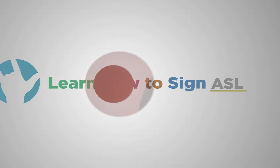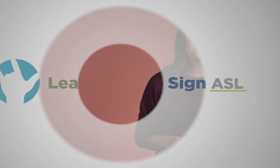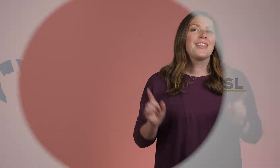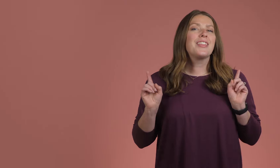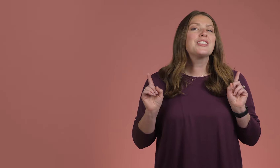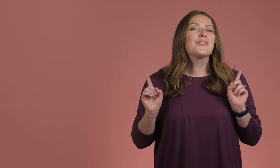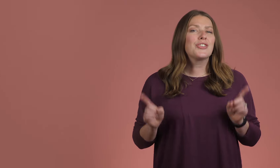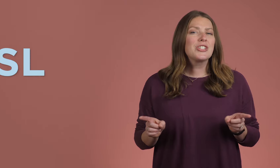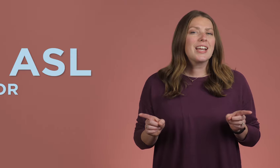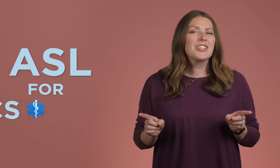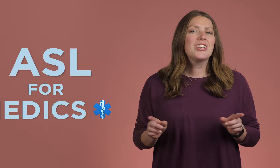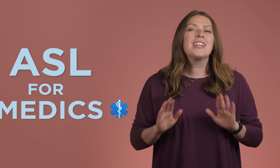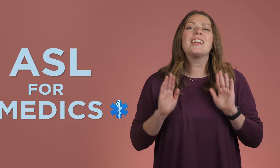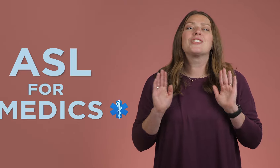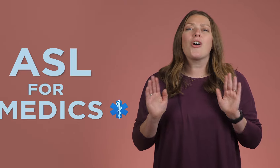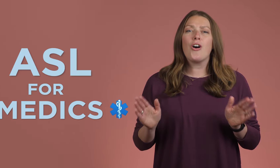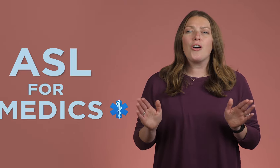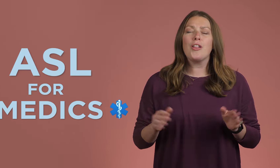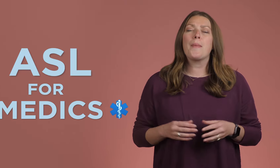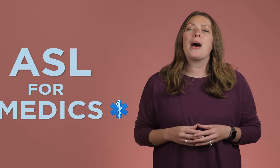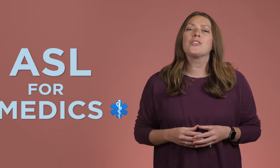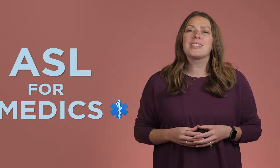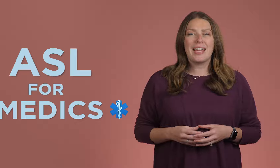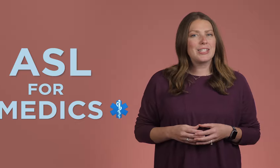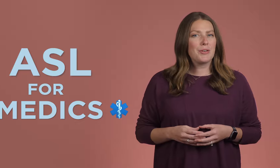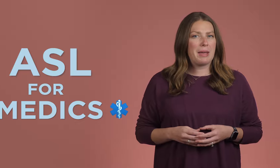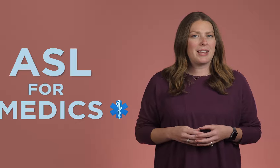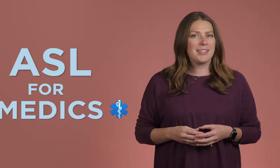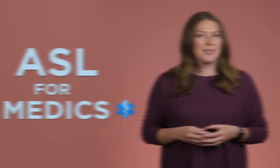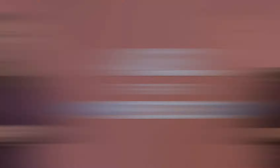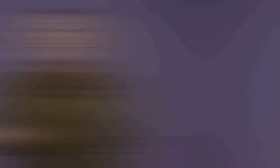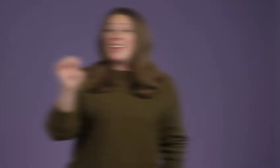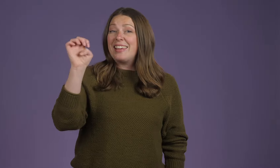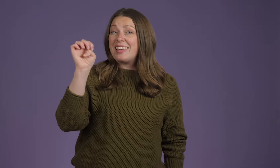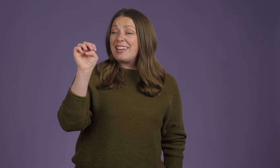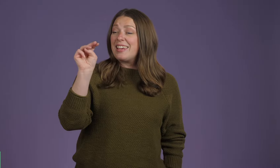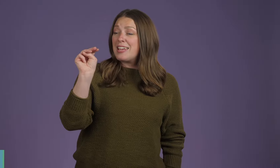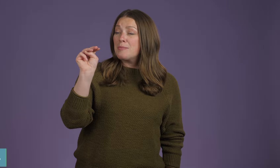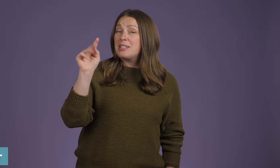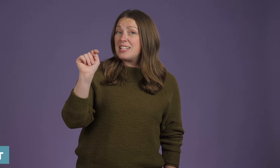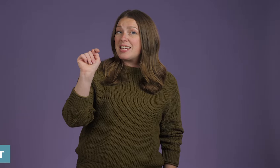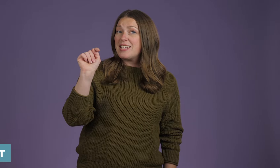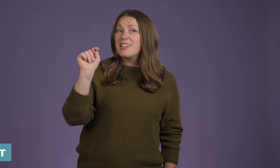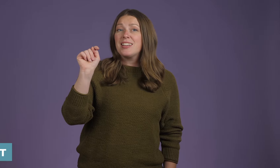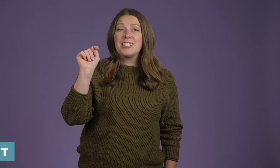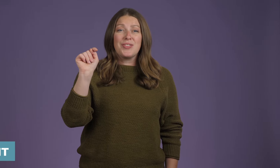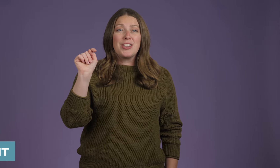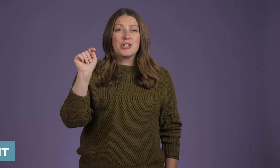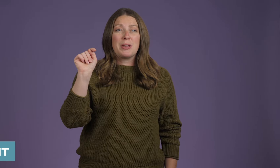This first section is all about signs for medics. EMT is fingerspelled